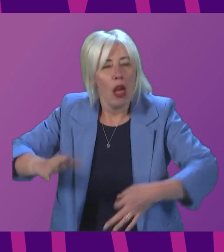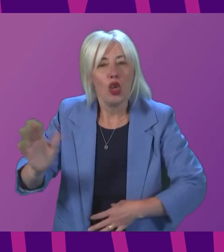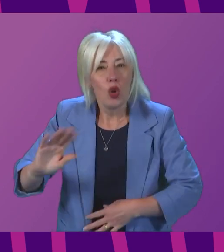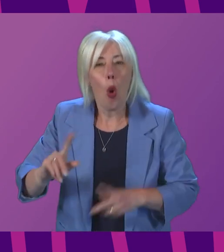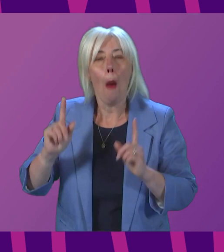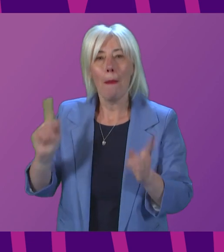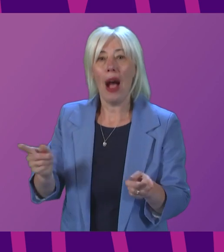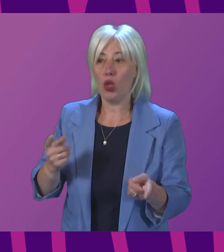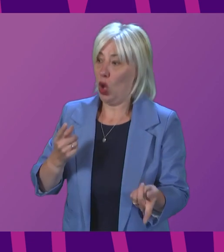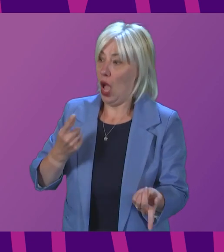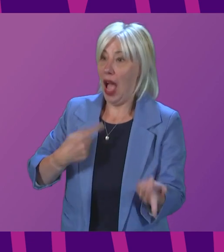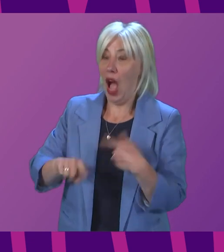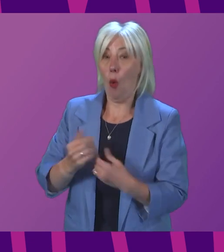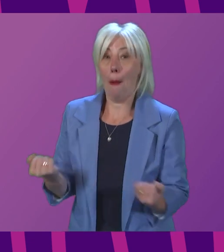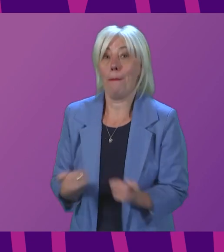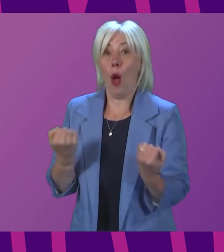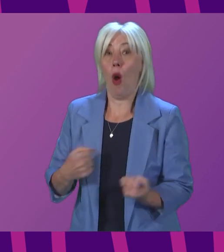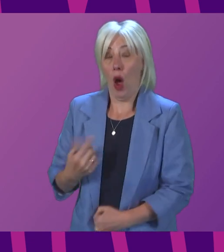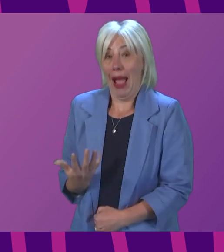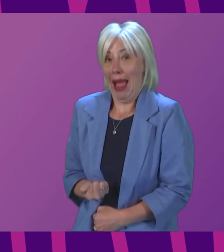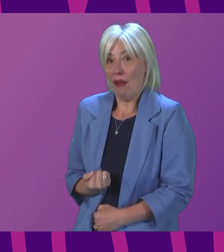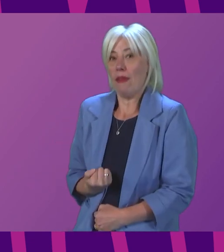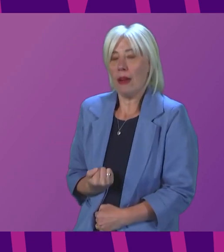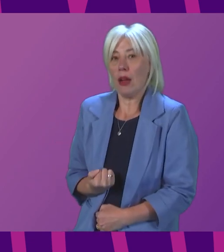Where we hold the power, we are doing so much more.